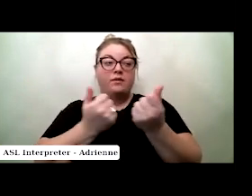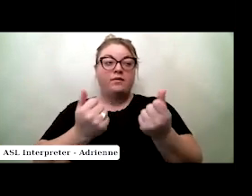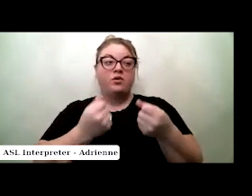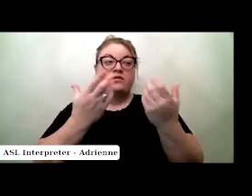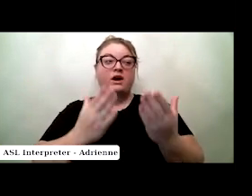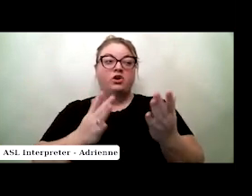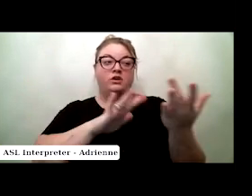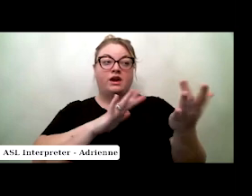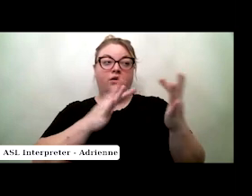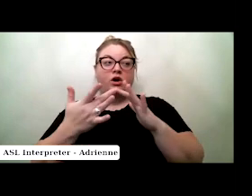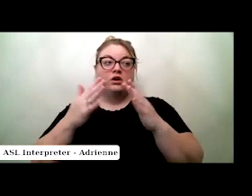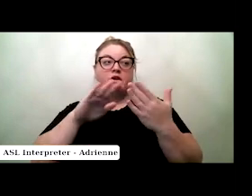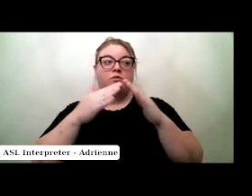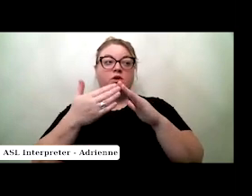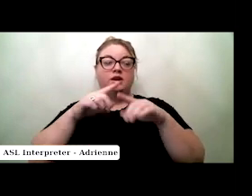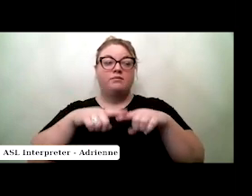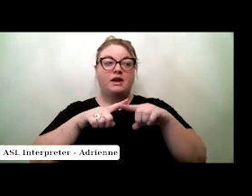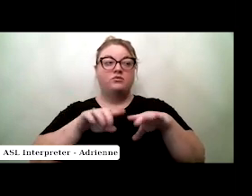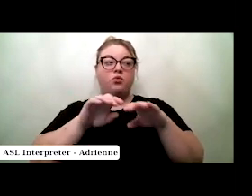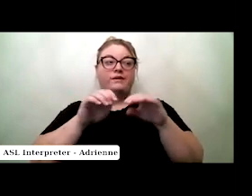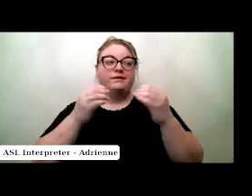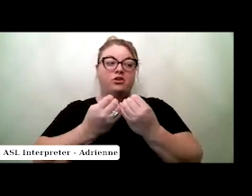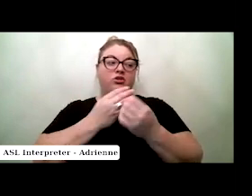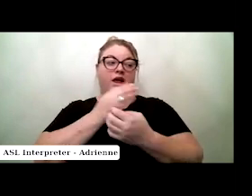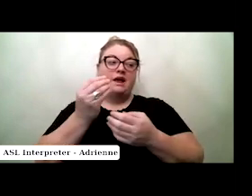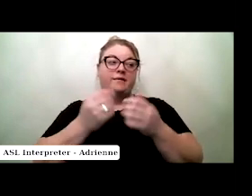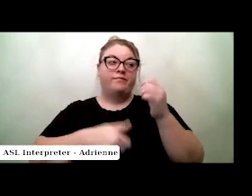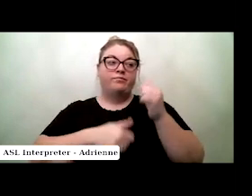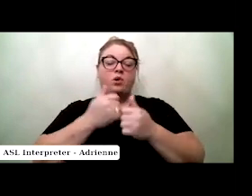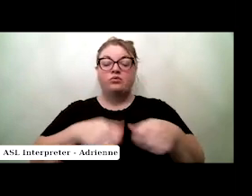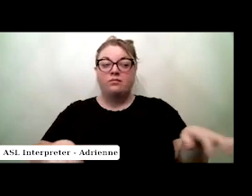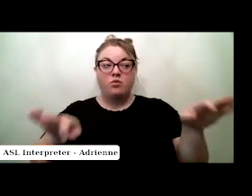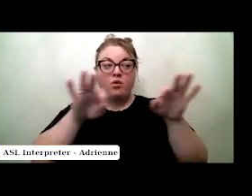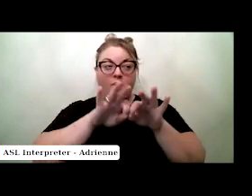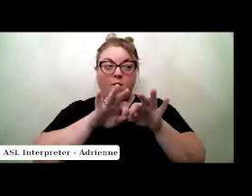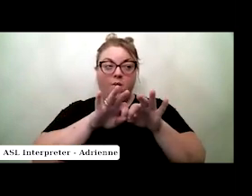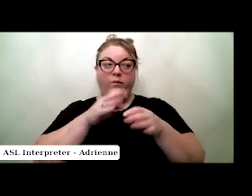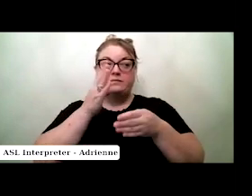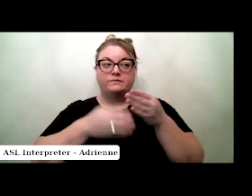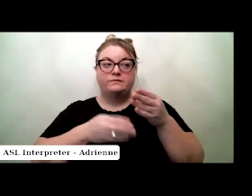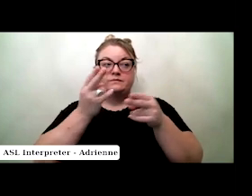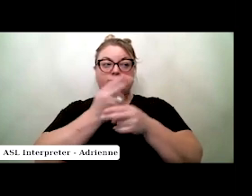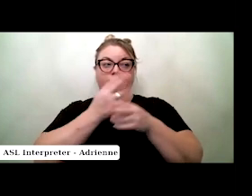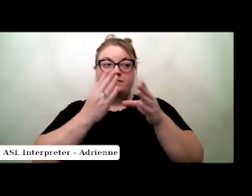Community based organizations. And most importantly, the end user consumers.